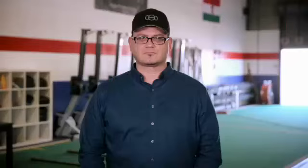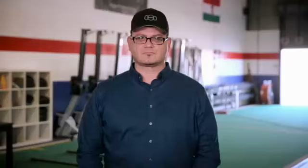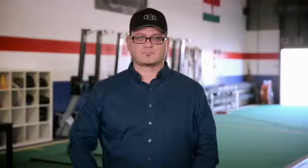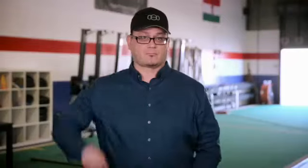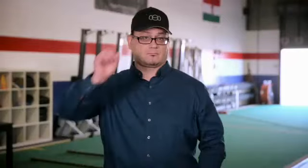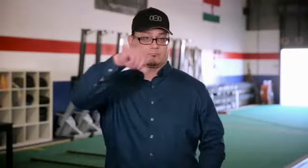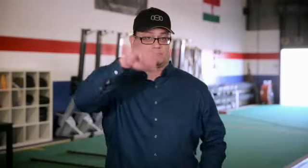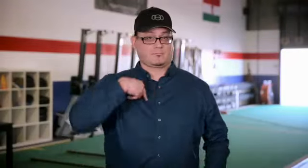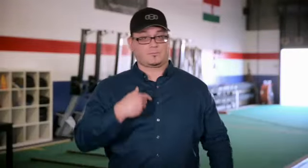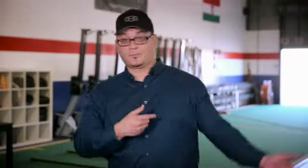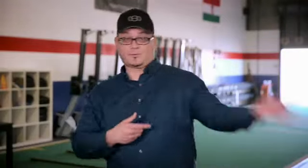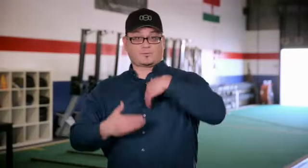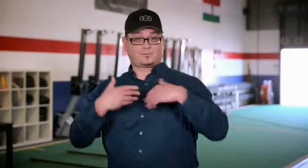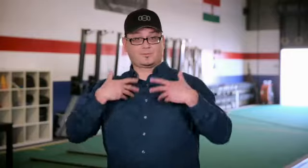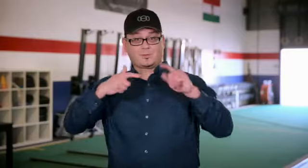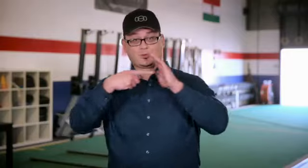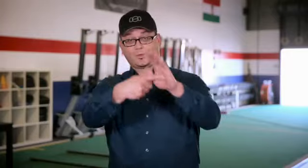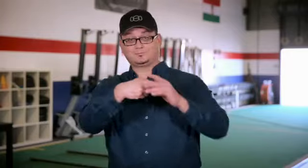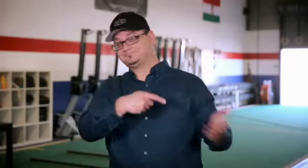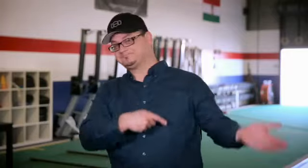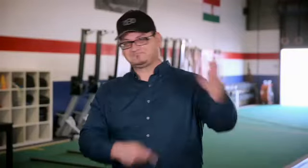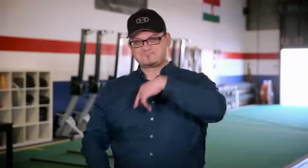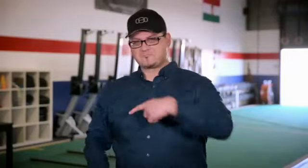Yes! I'll show you.